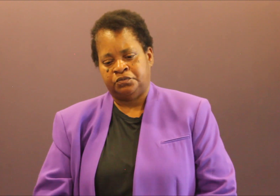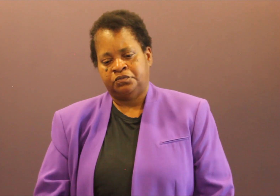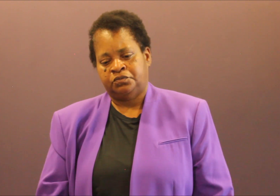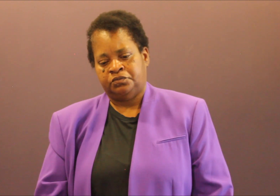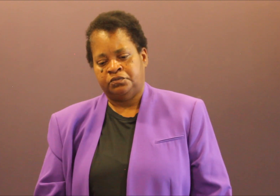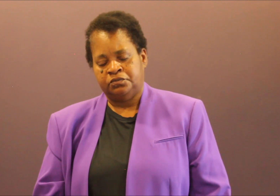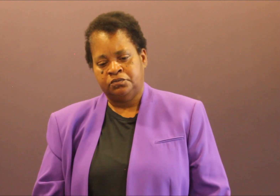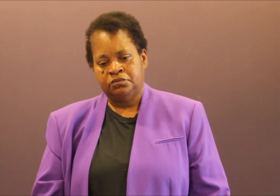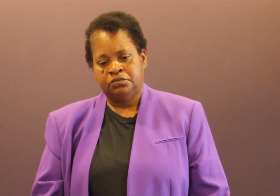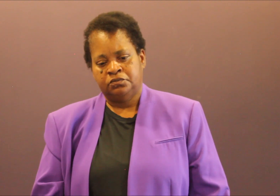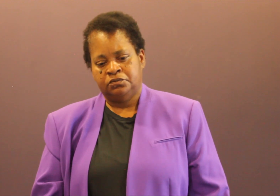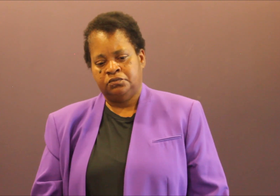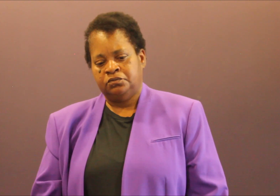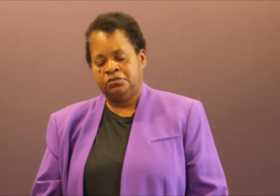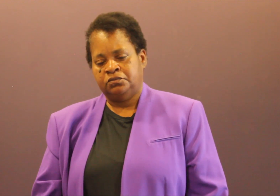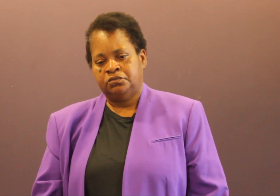you